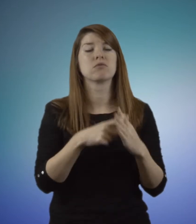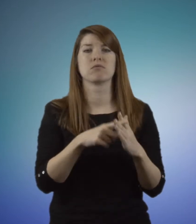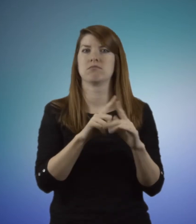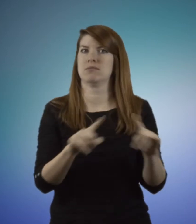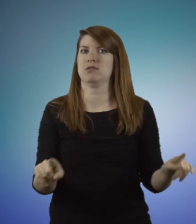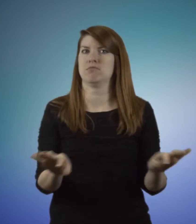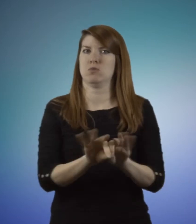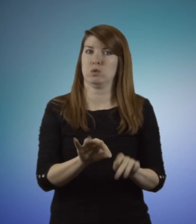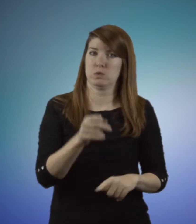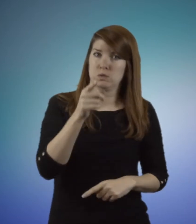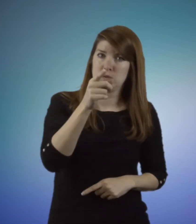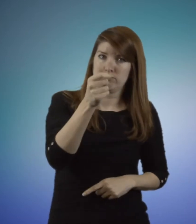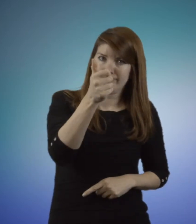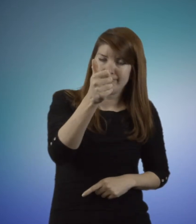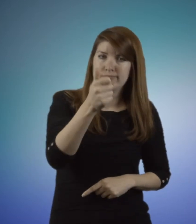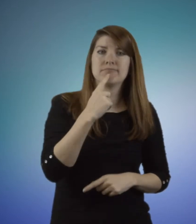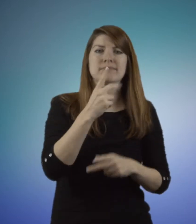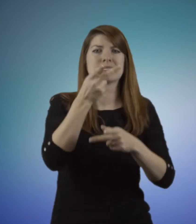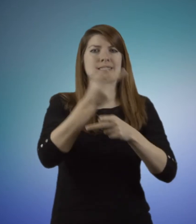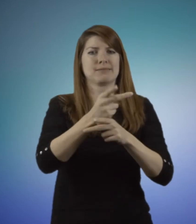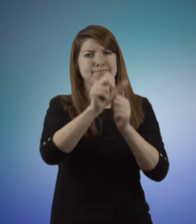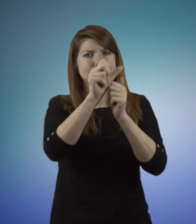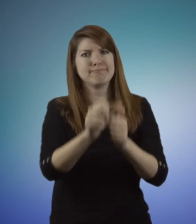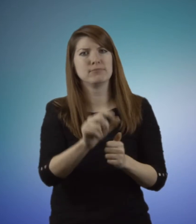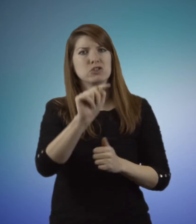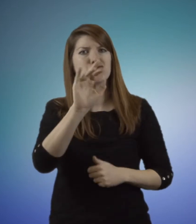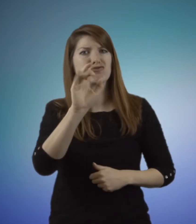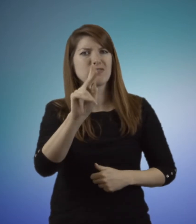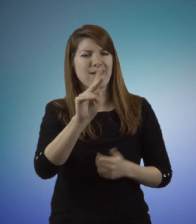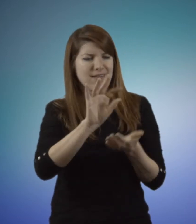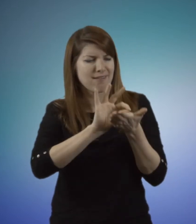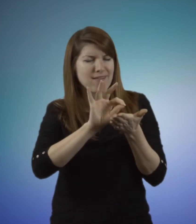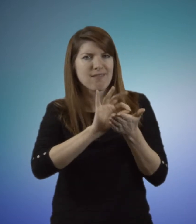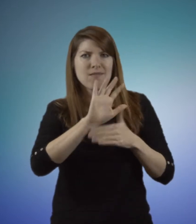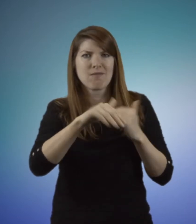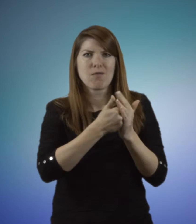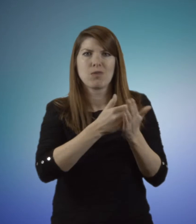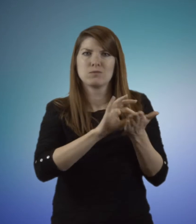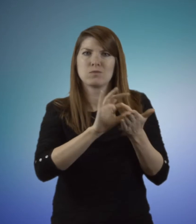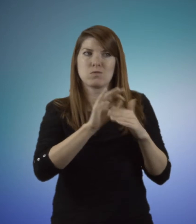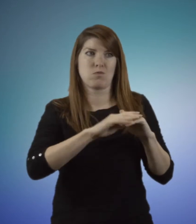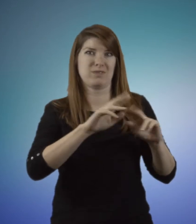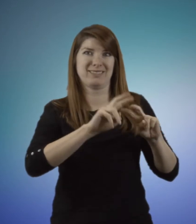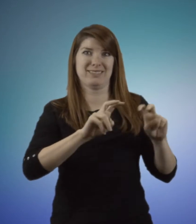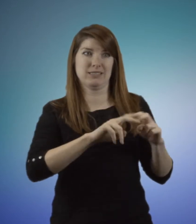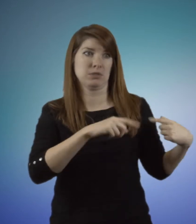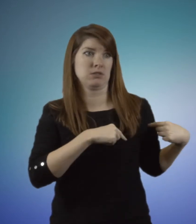But you it's important that you keep track of what your child's scores are on the assessments